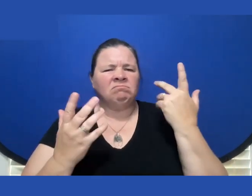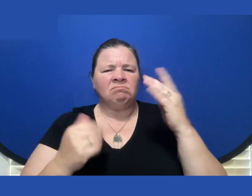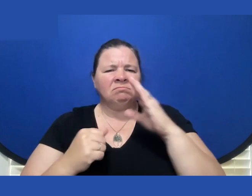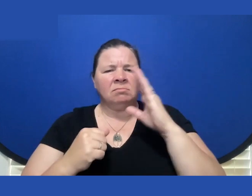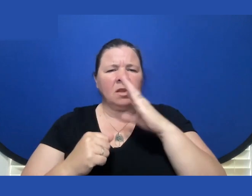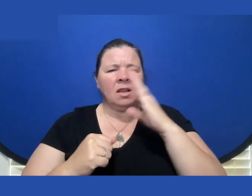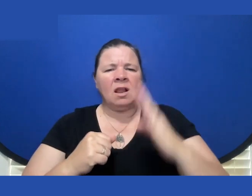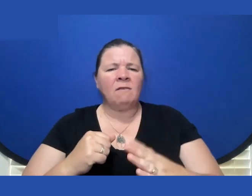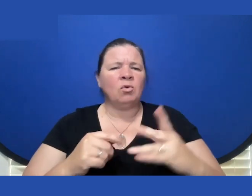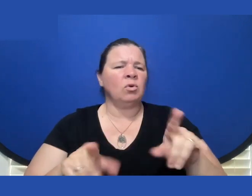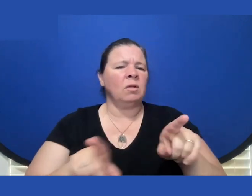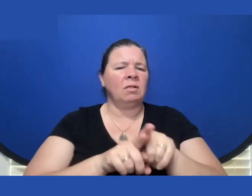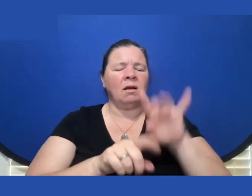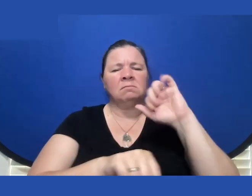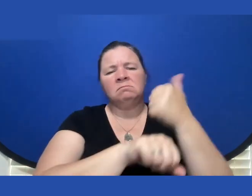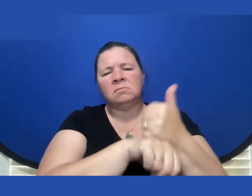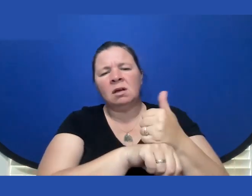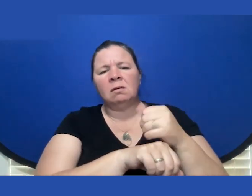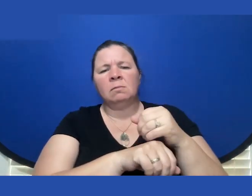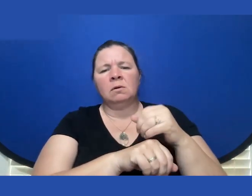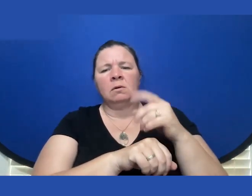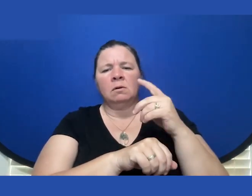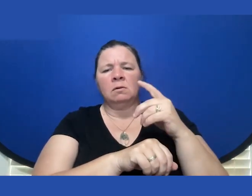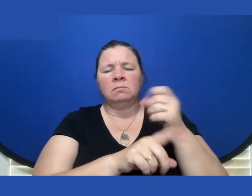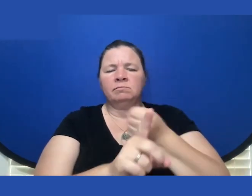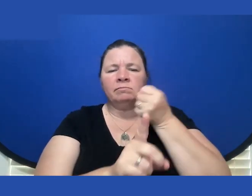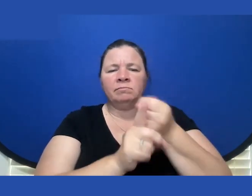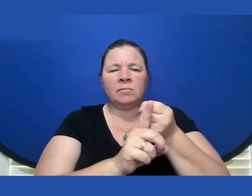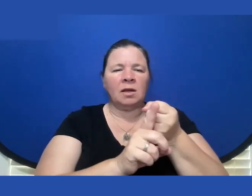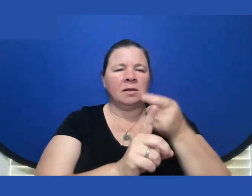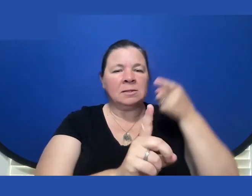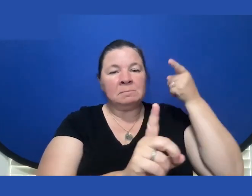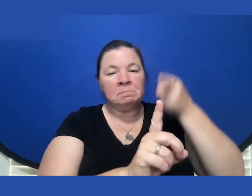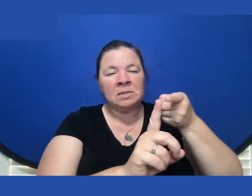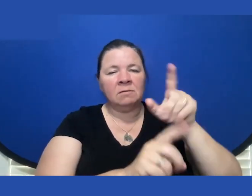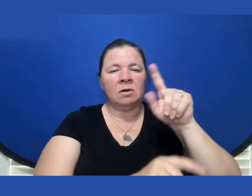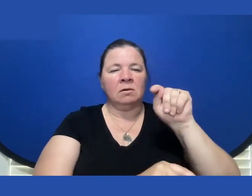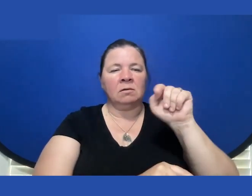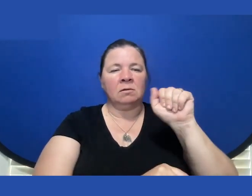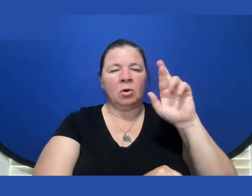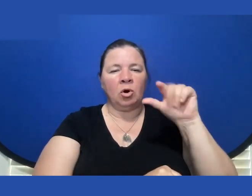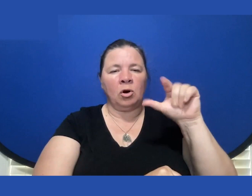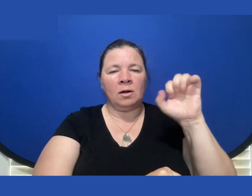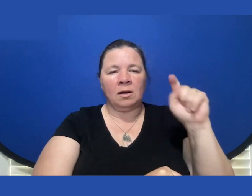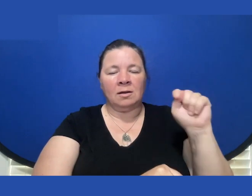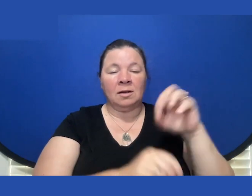it was never, like, set up to say that we have to hit some number or target. And, you know, being in the federal government, you know,